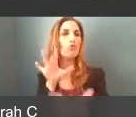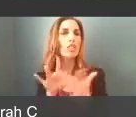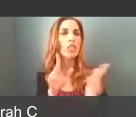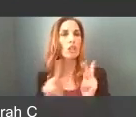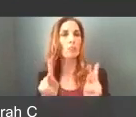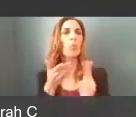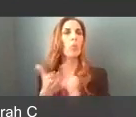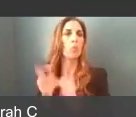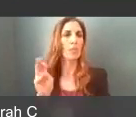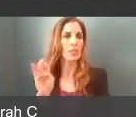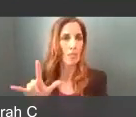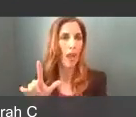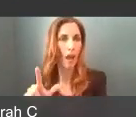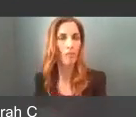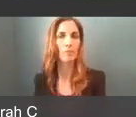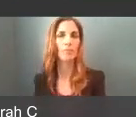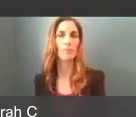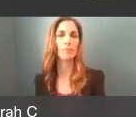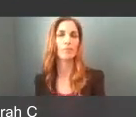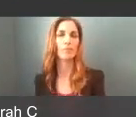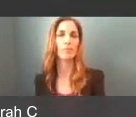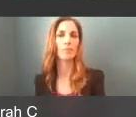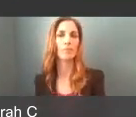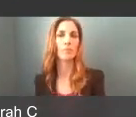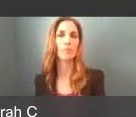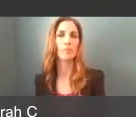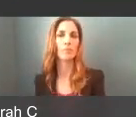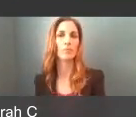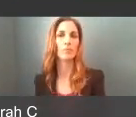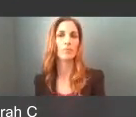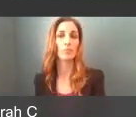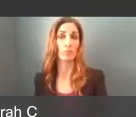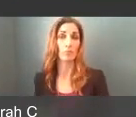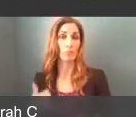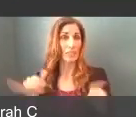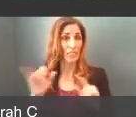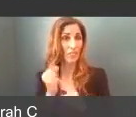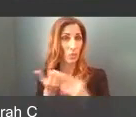We're still in a situation now where everyone who's made an appointment has done so by email,